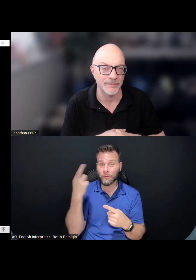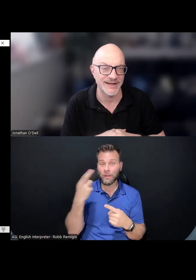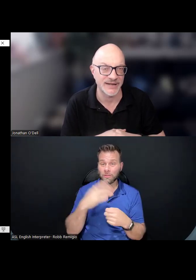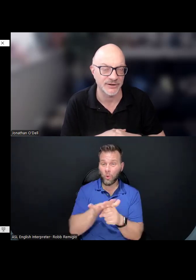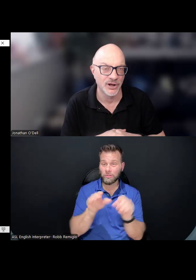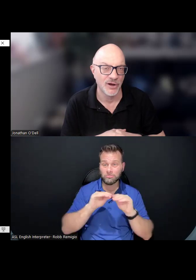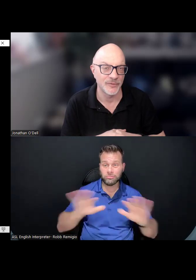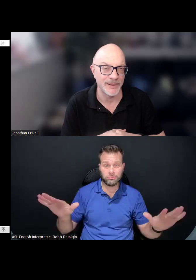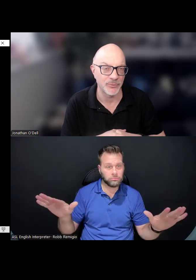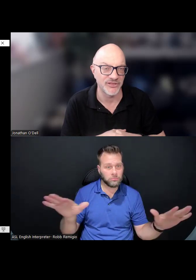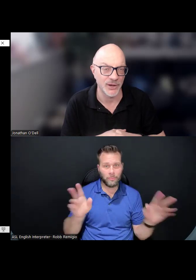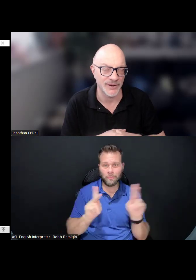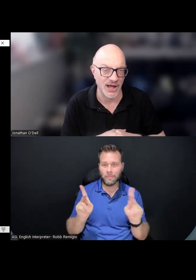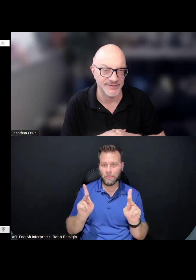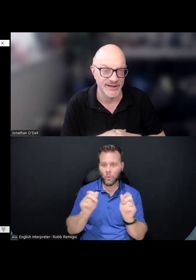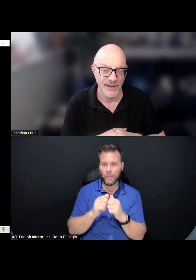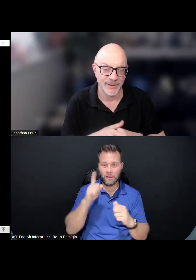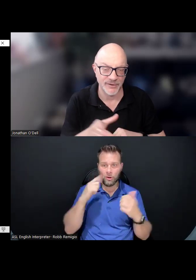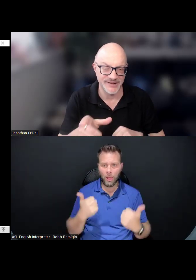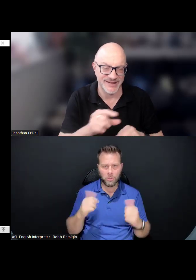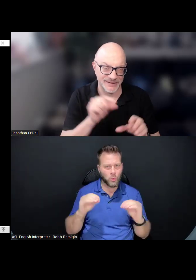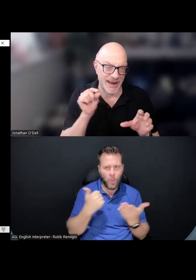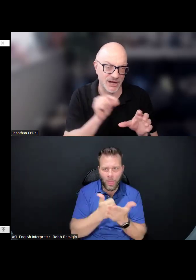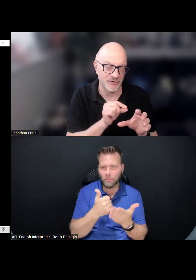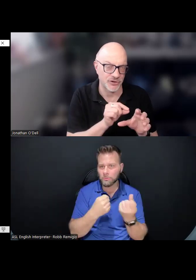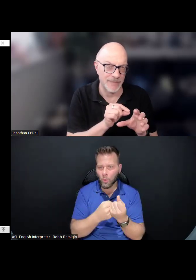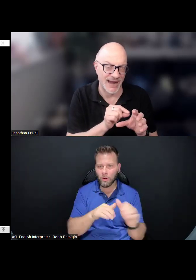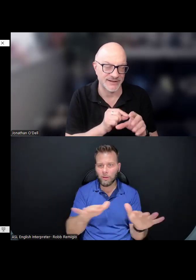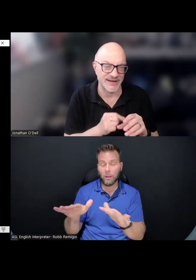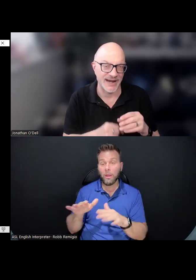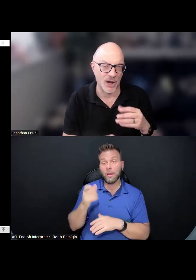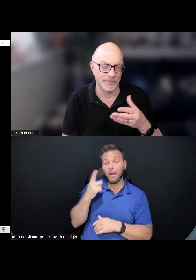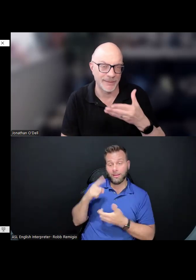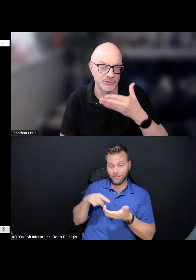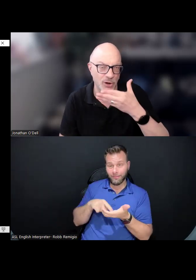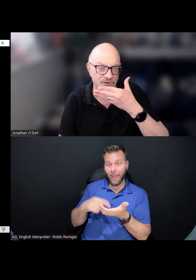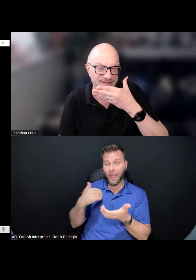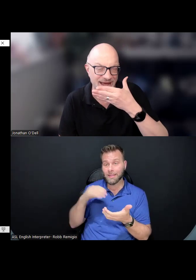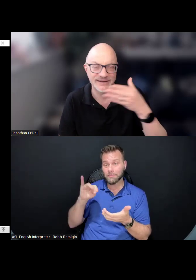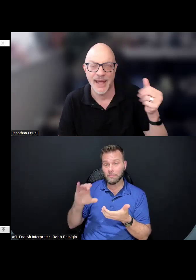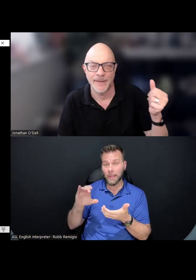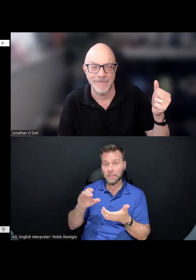vaccination centers during the COVID outbreak when we realized there was nothing being done for This has a microphone in the